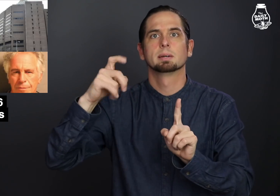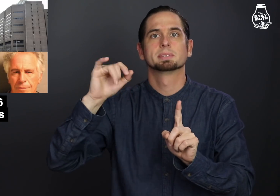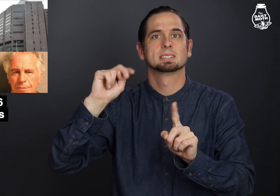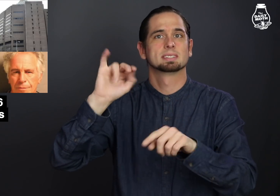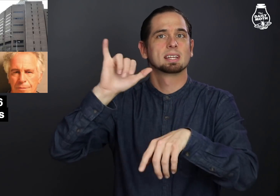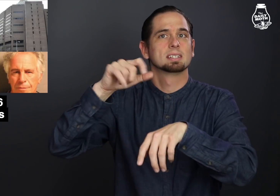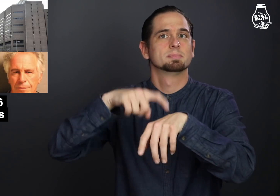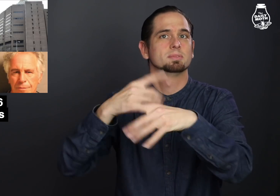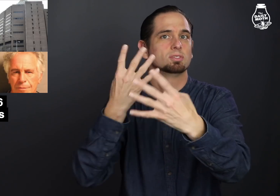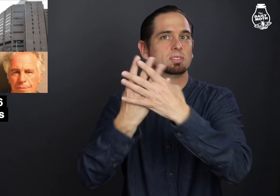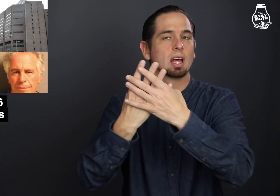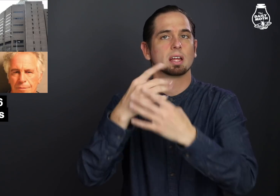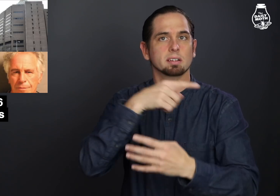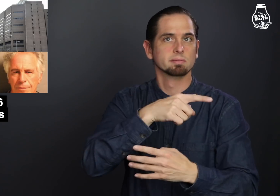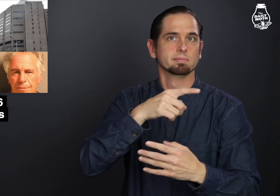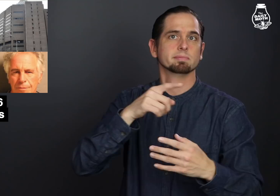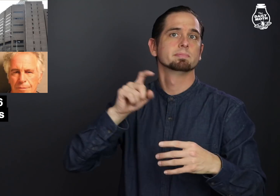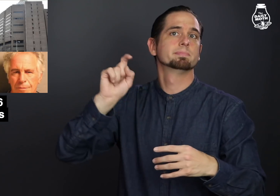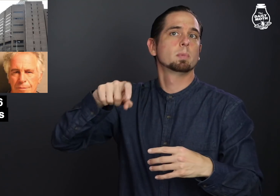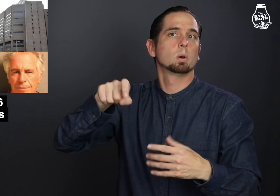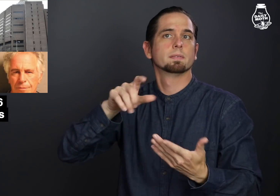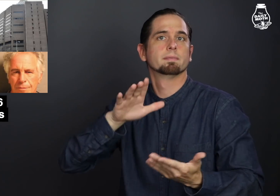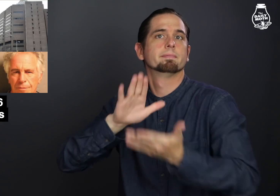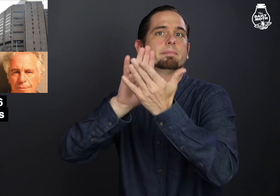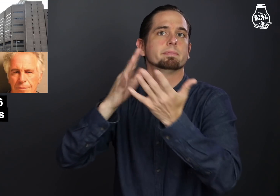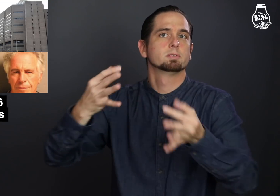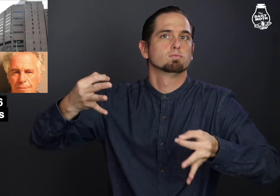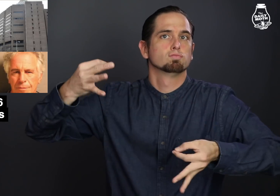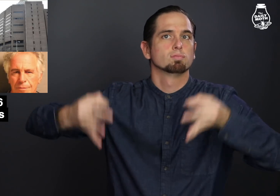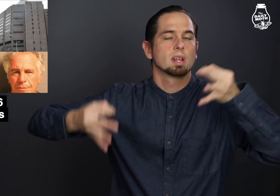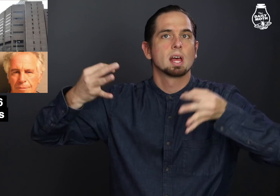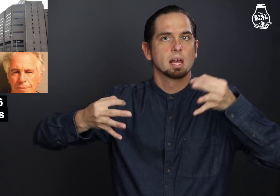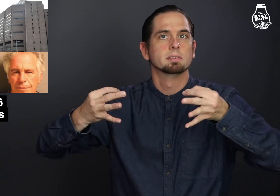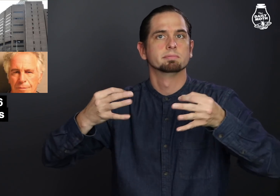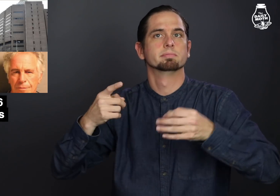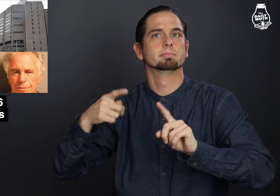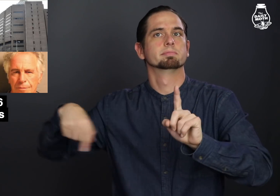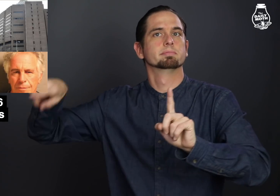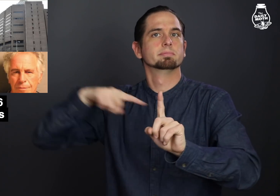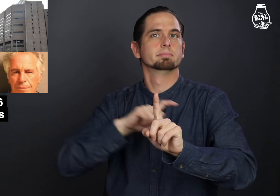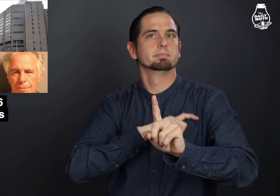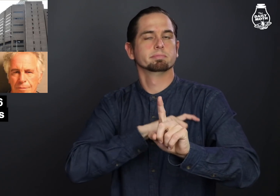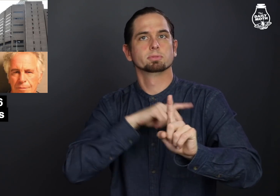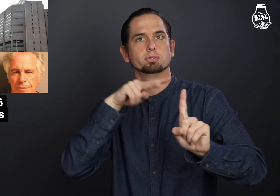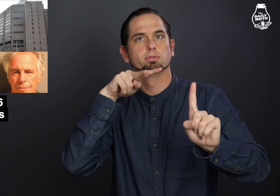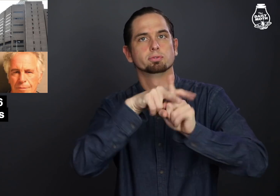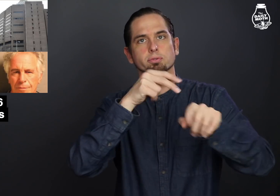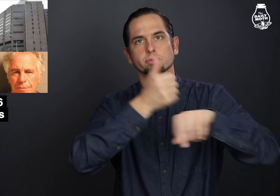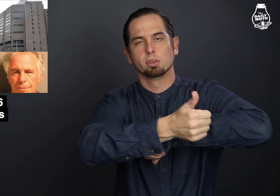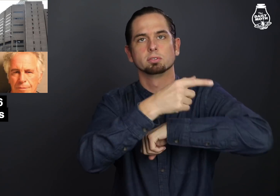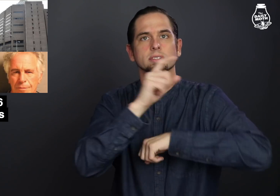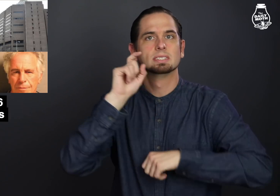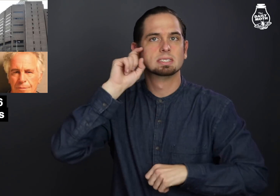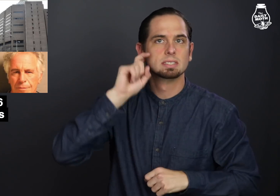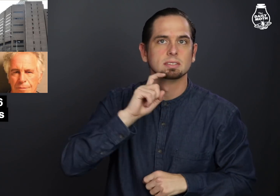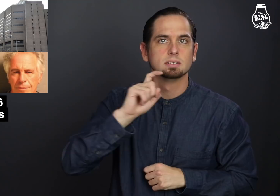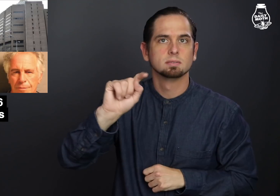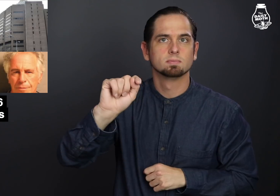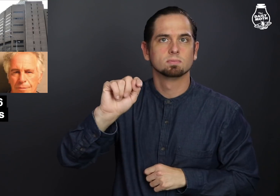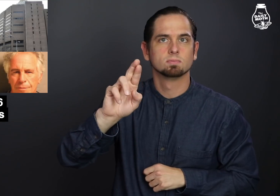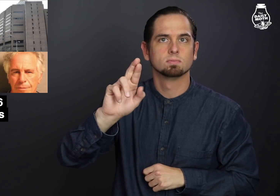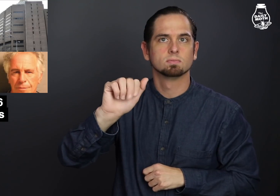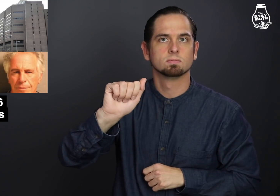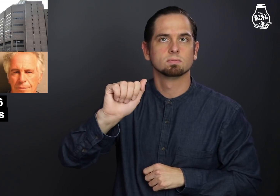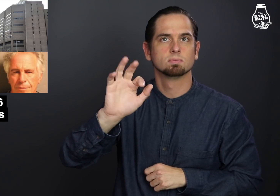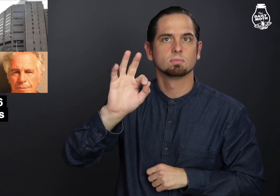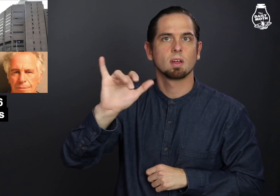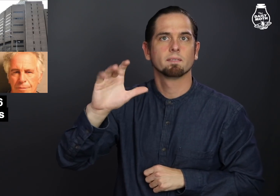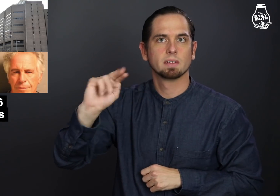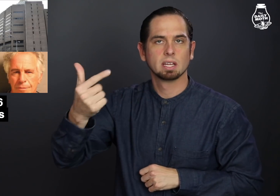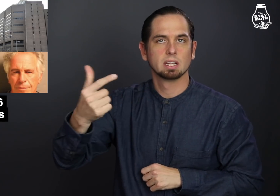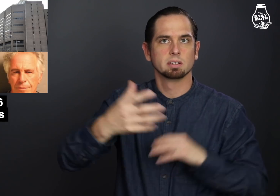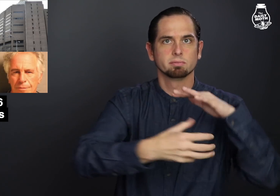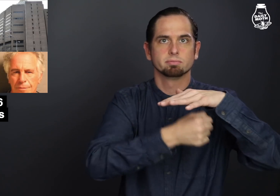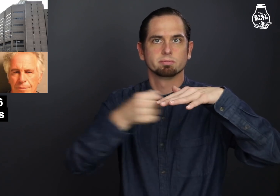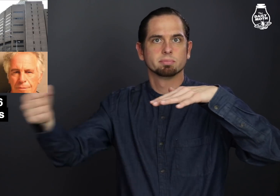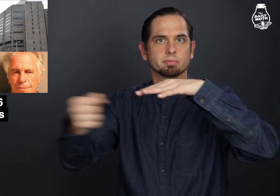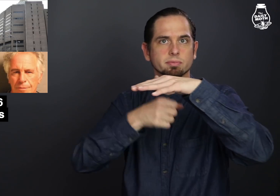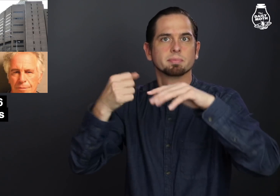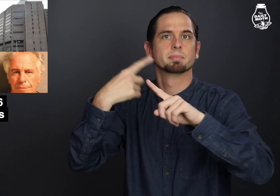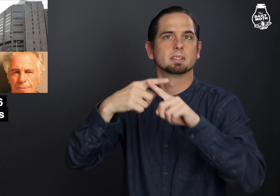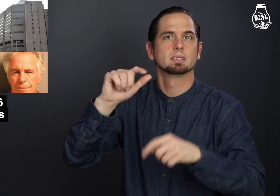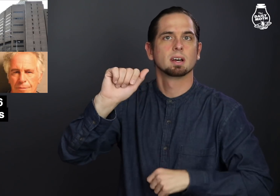Epstein was facing trial on charges of sex trafficking